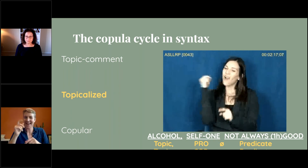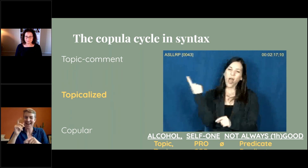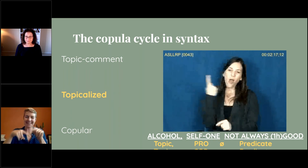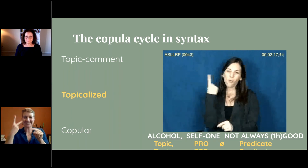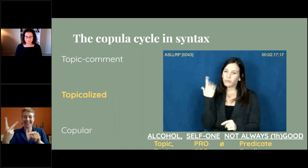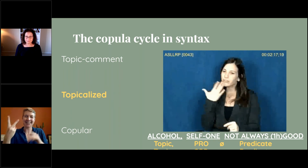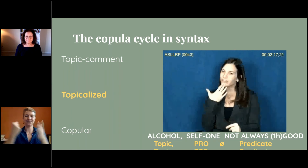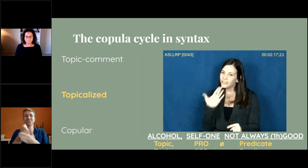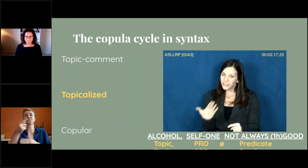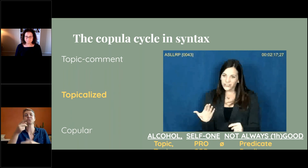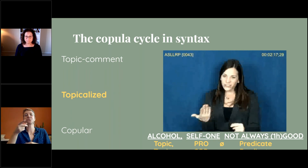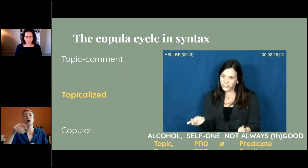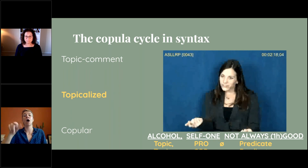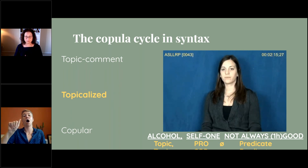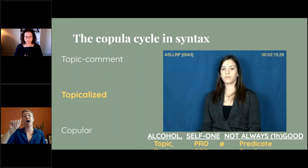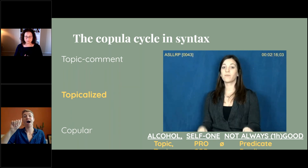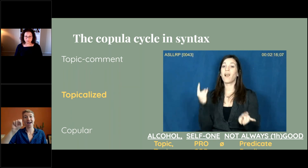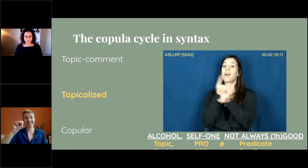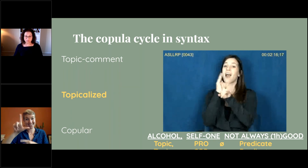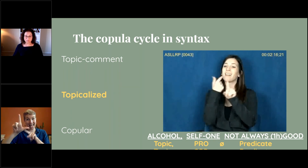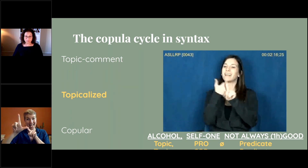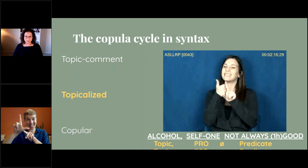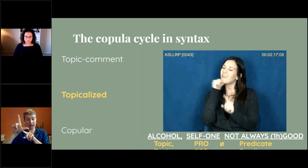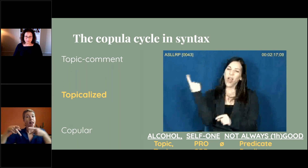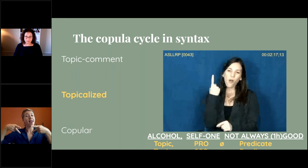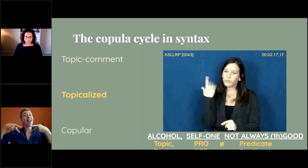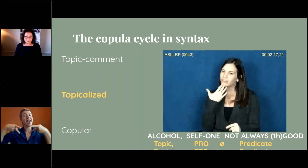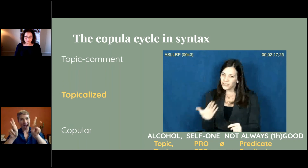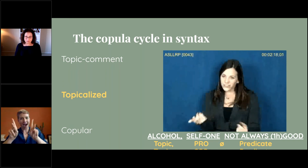Again, I’m not sure that you can see the gloss, but I will go ahead and read it.